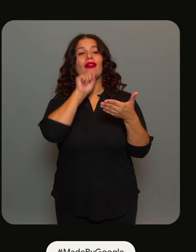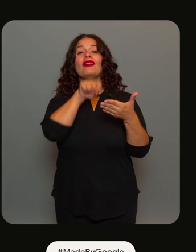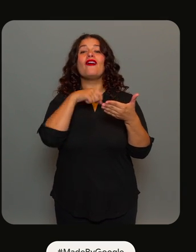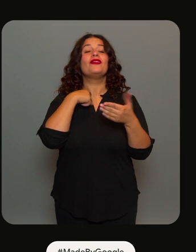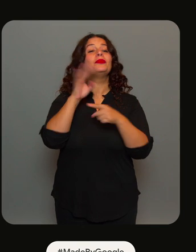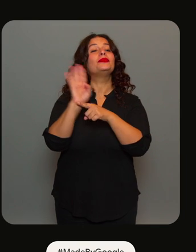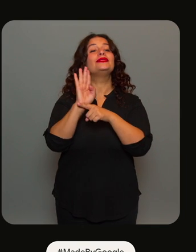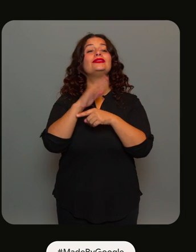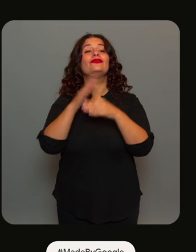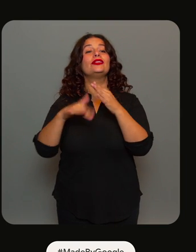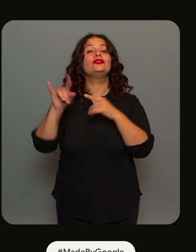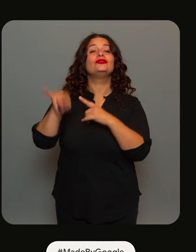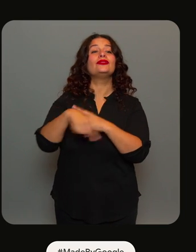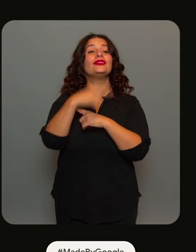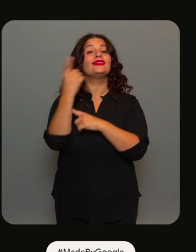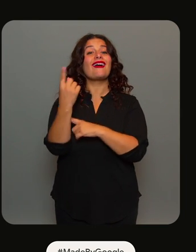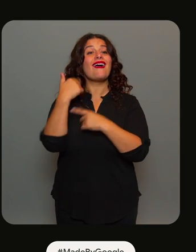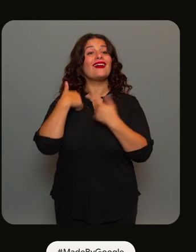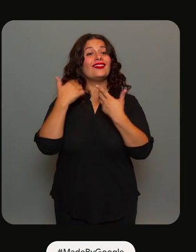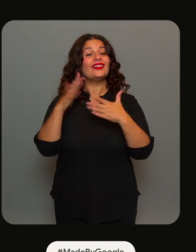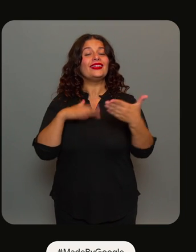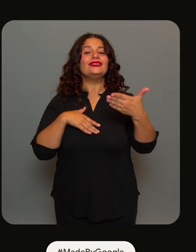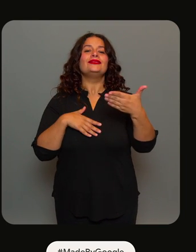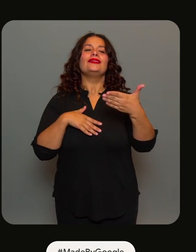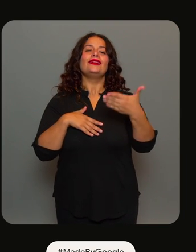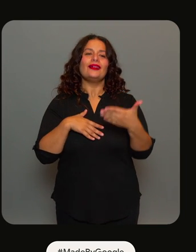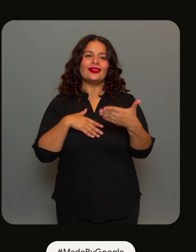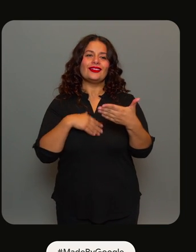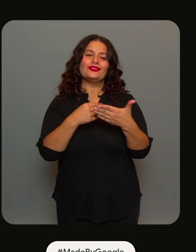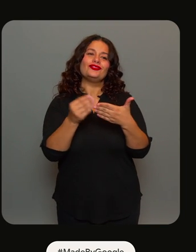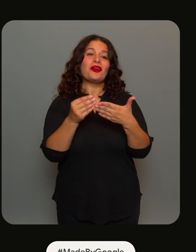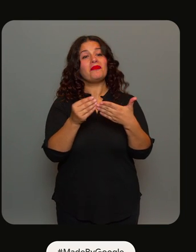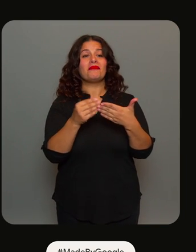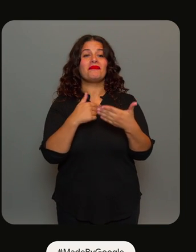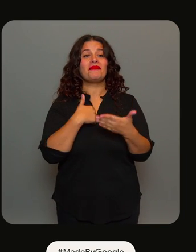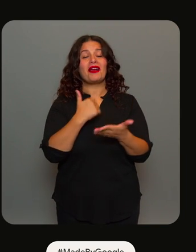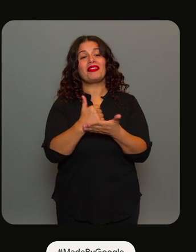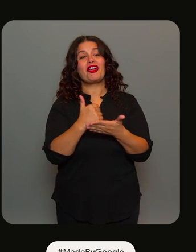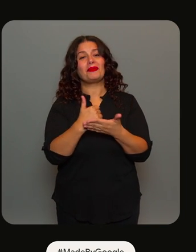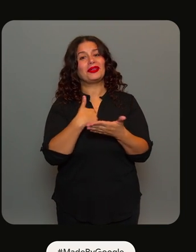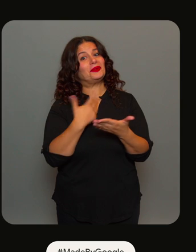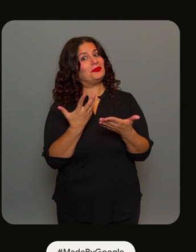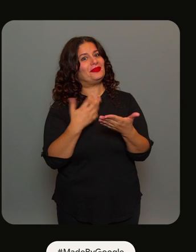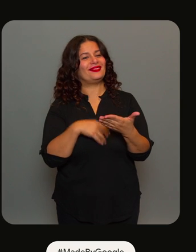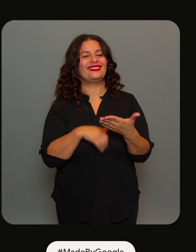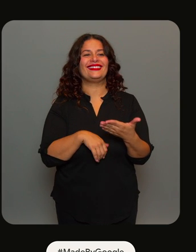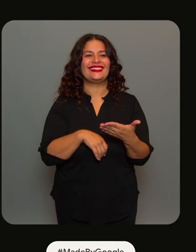therapy. The Pixel Tablet is designed to seamlessly transition from a